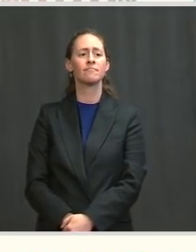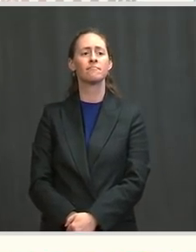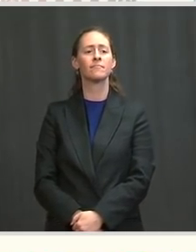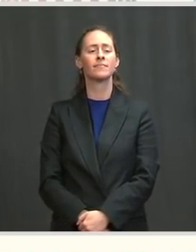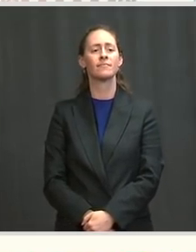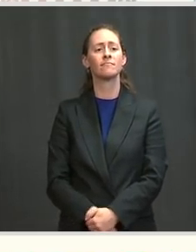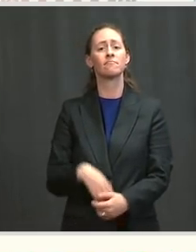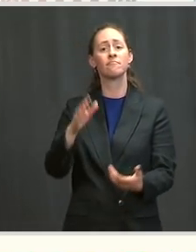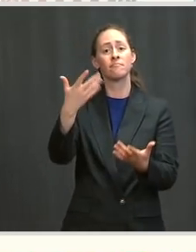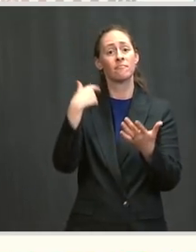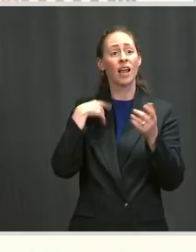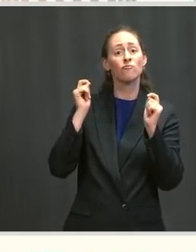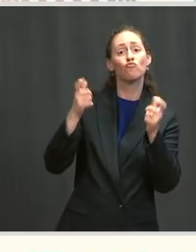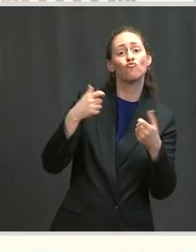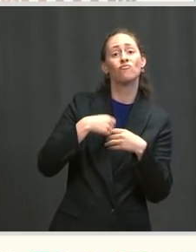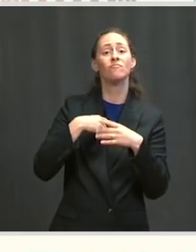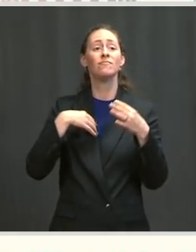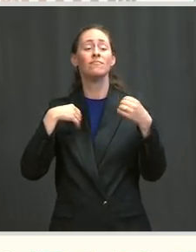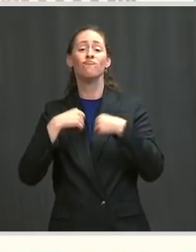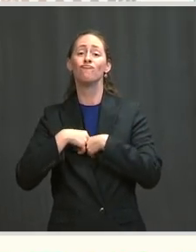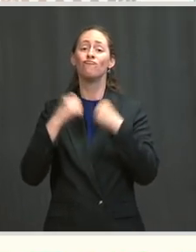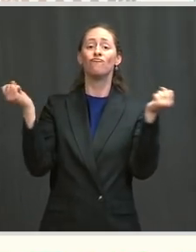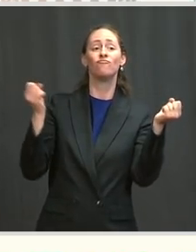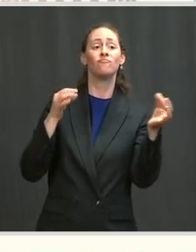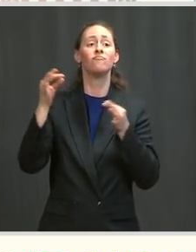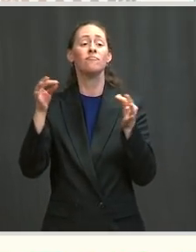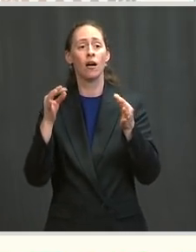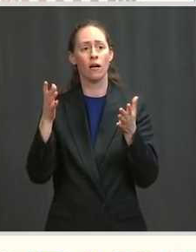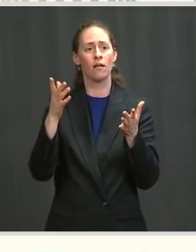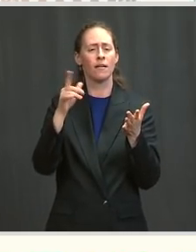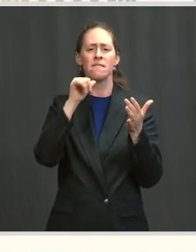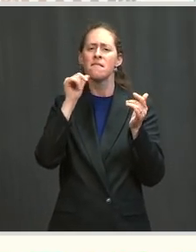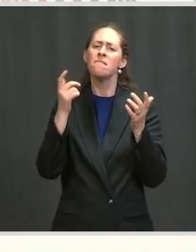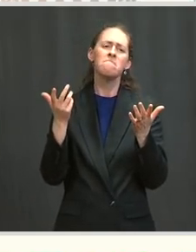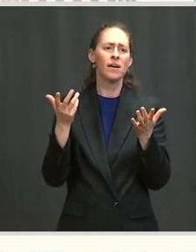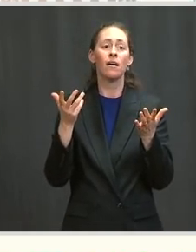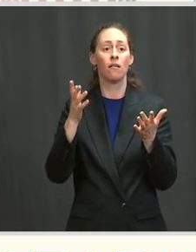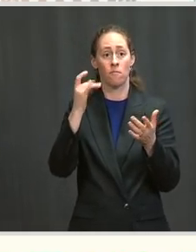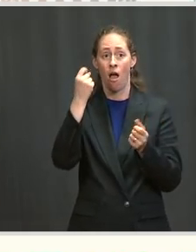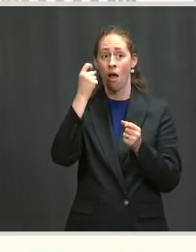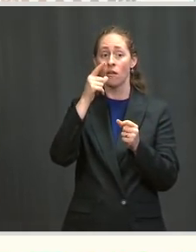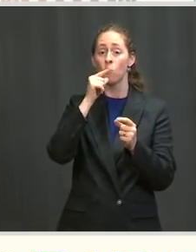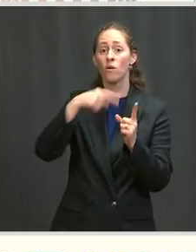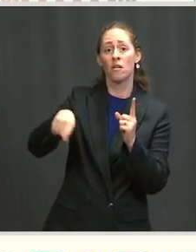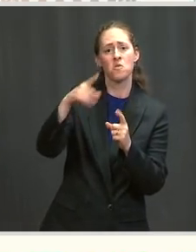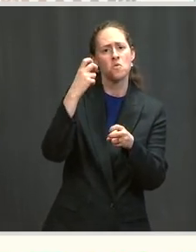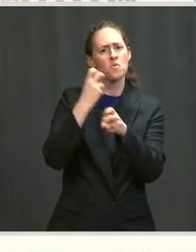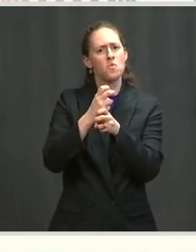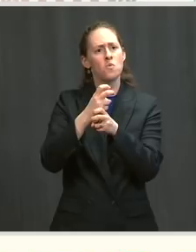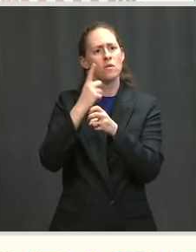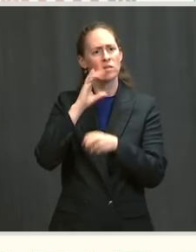and learned that there are many transgender youth, especially transgender youth of color, who are not supported by their families